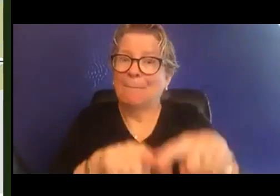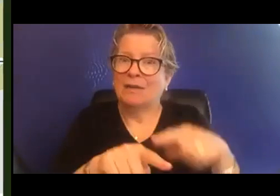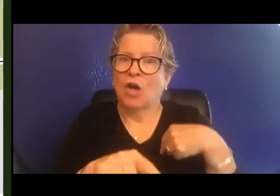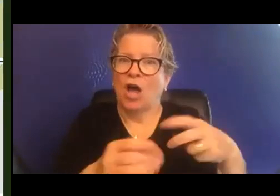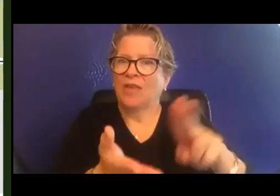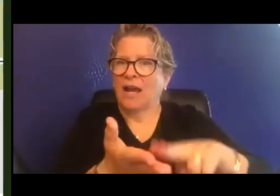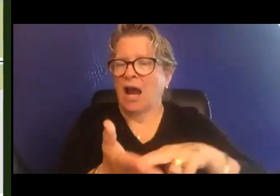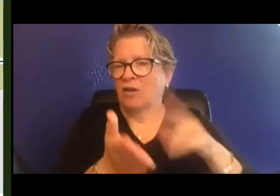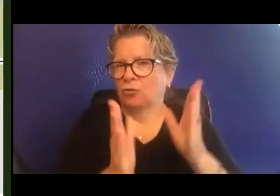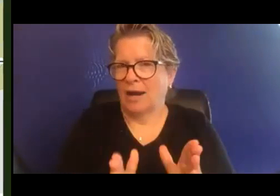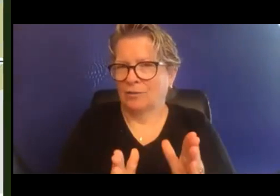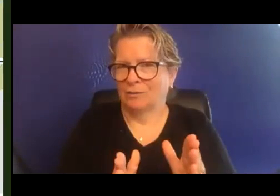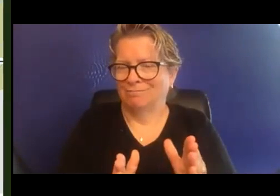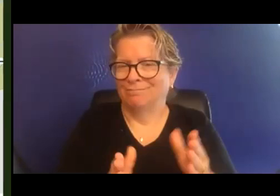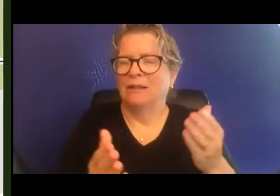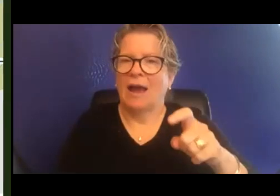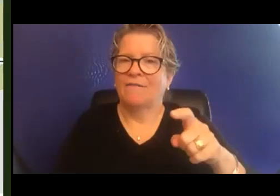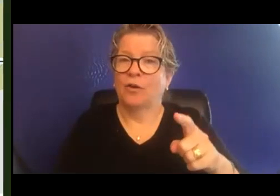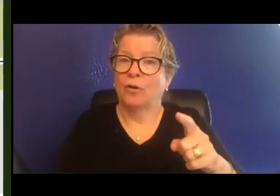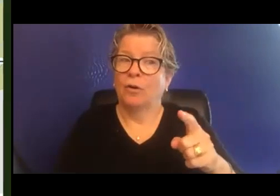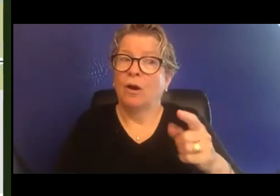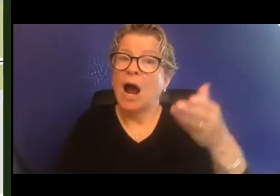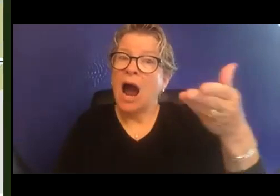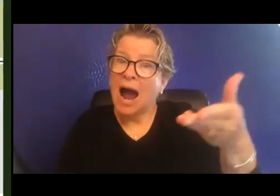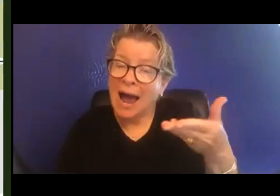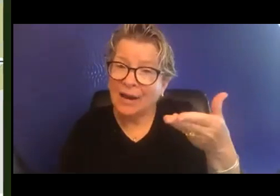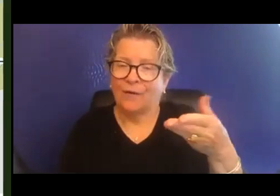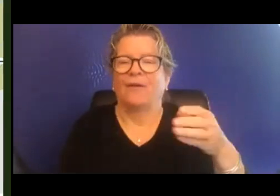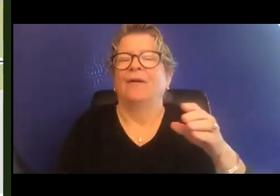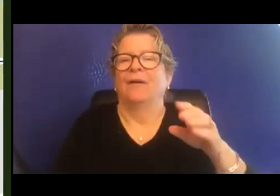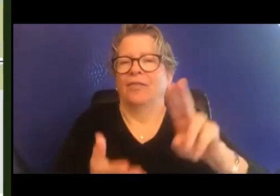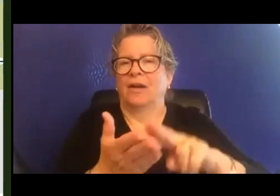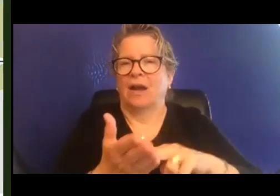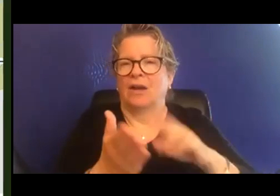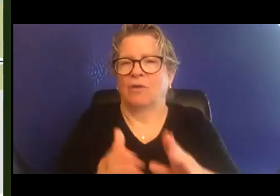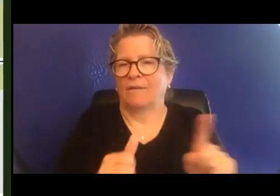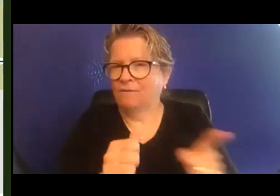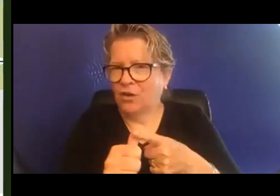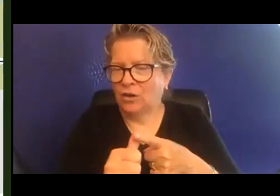That will happen early in the construction process, but not until a contractor is selected and construction actually